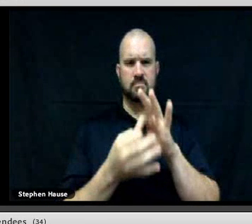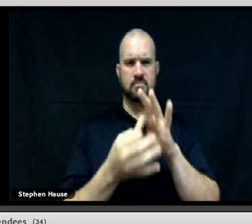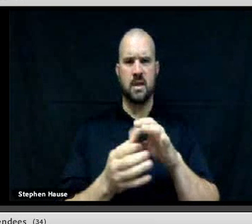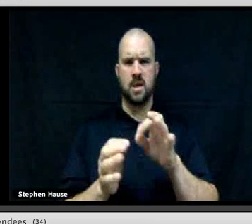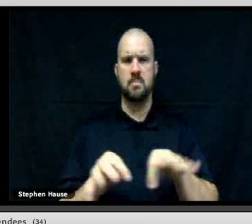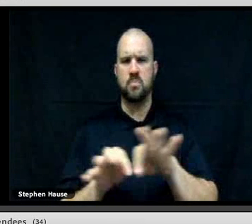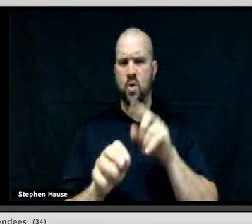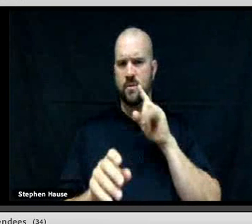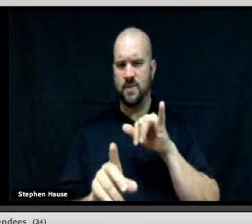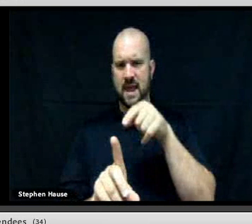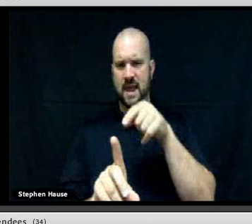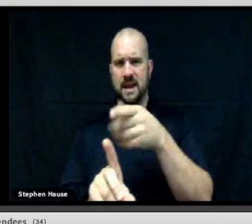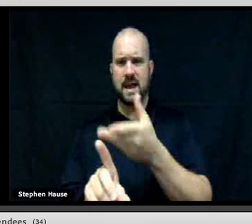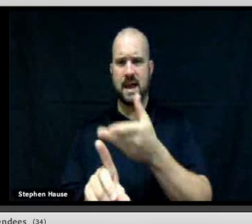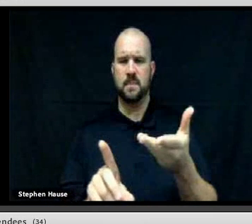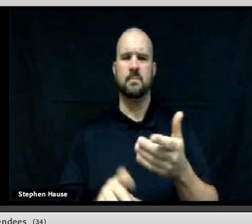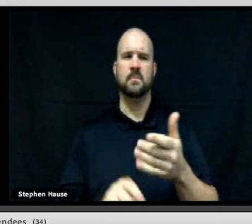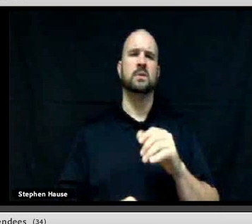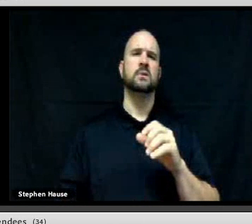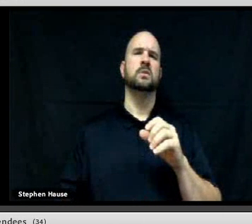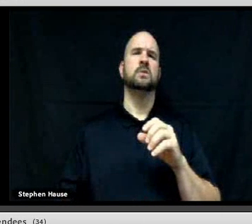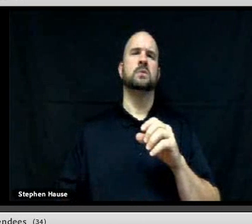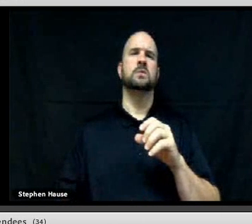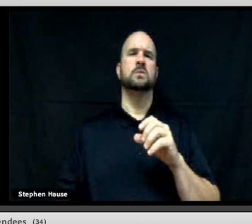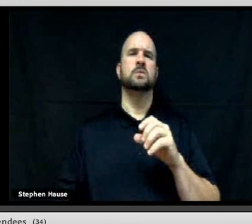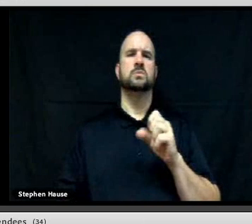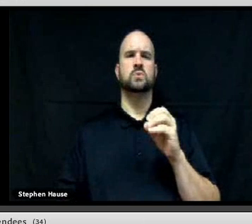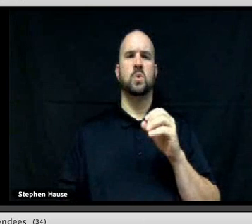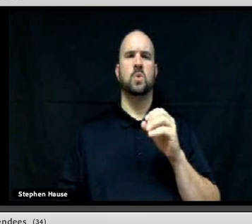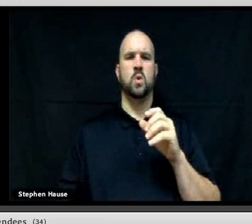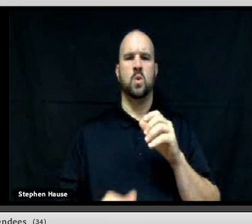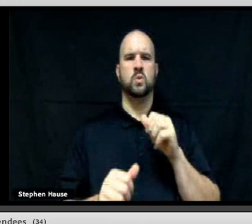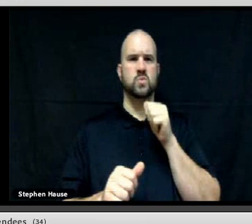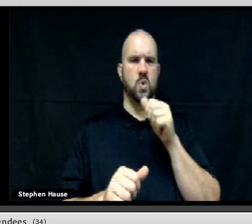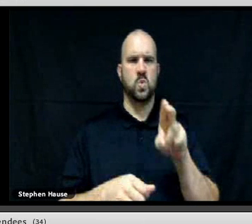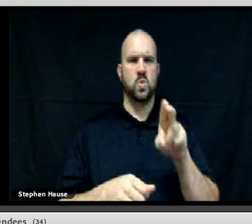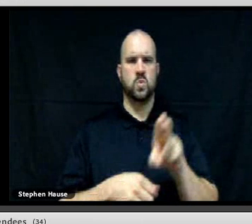for a collection, um, because not all -- not every item in that collection